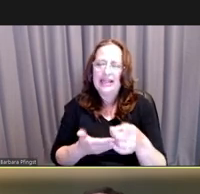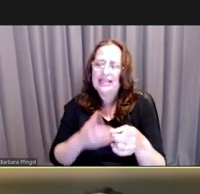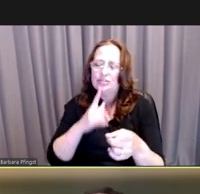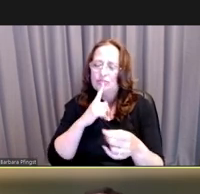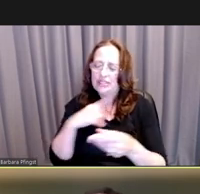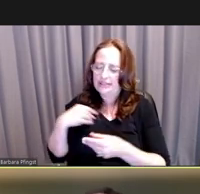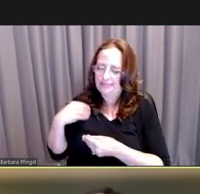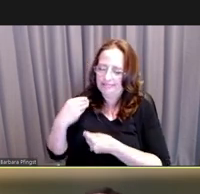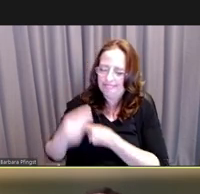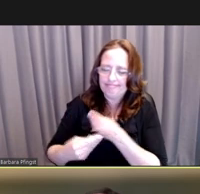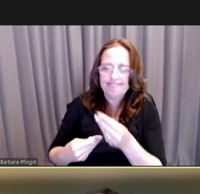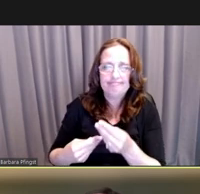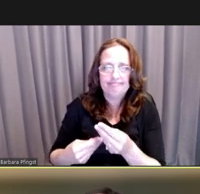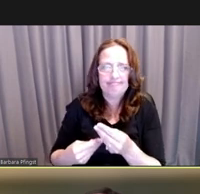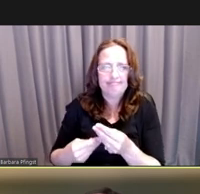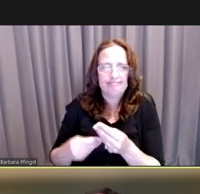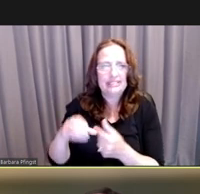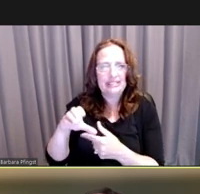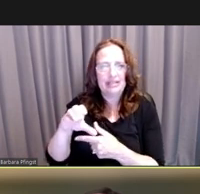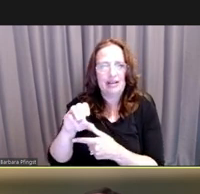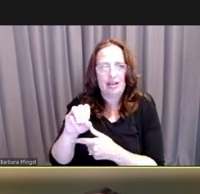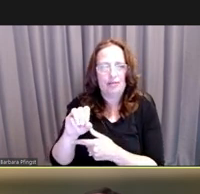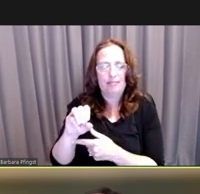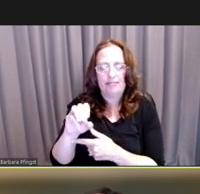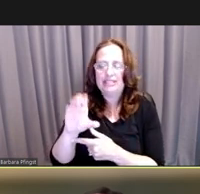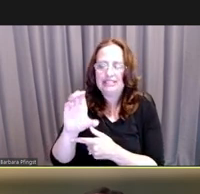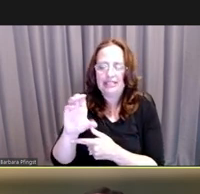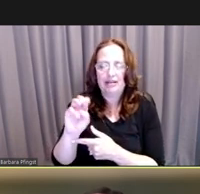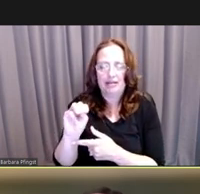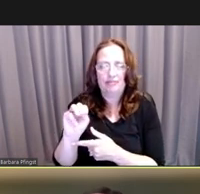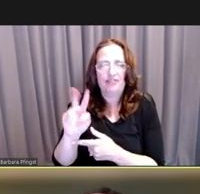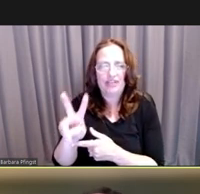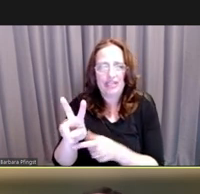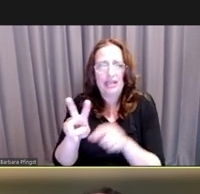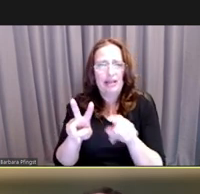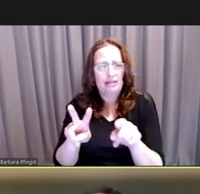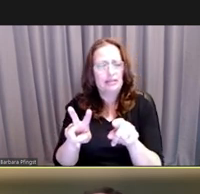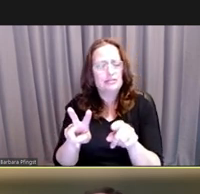And we know that this is a very common virus in our society. And almost all of